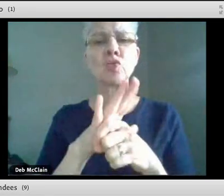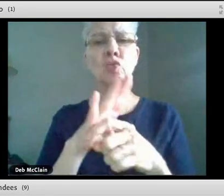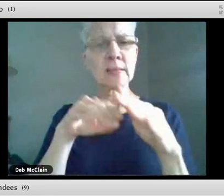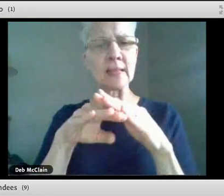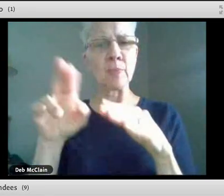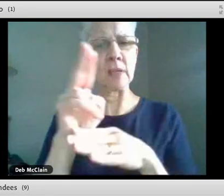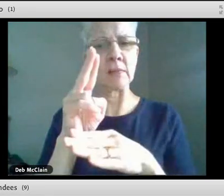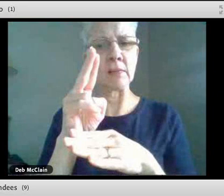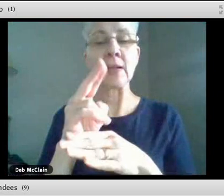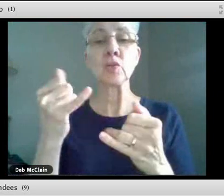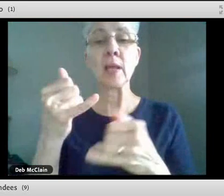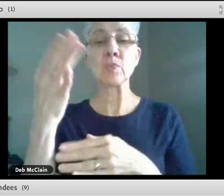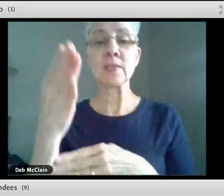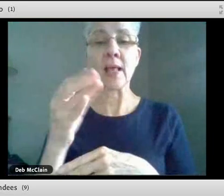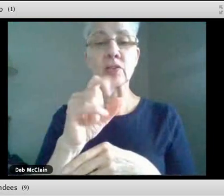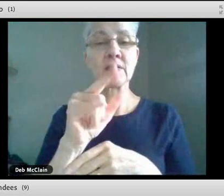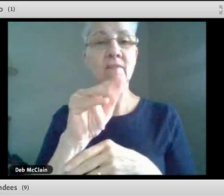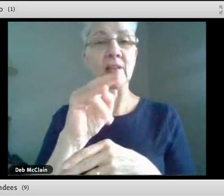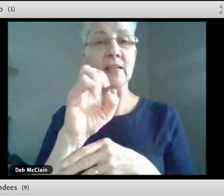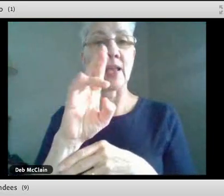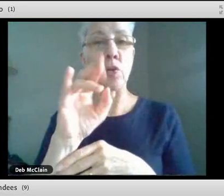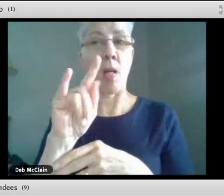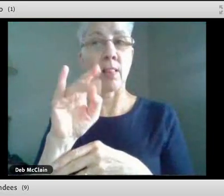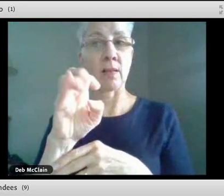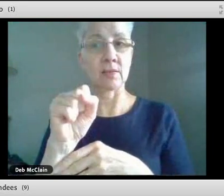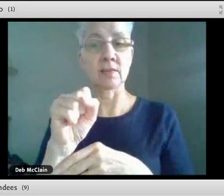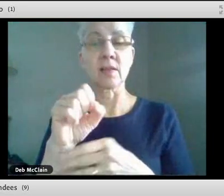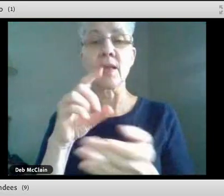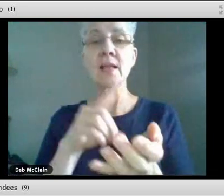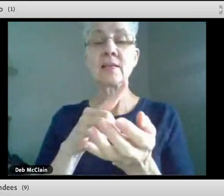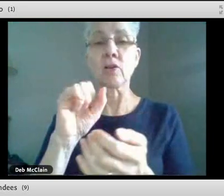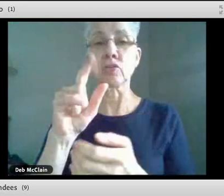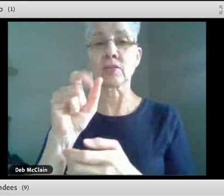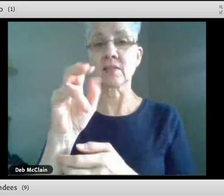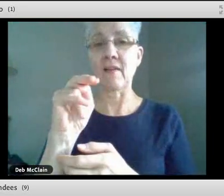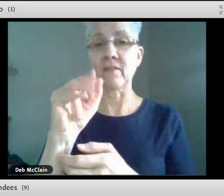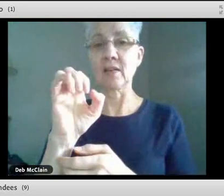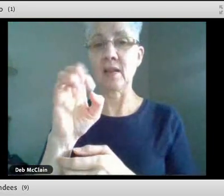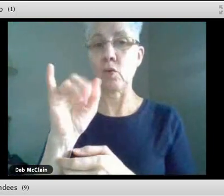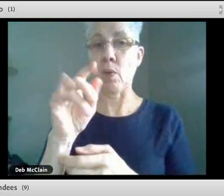Today's presenter: Stephanie Rollins. Dr. Stephanie Rollins is a research